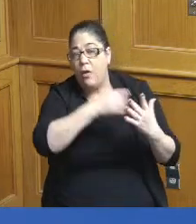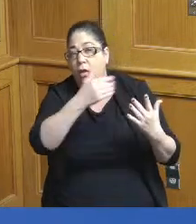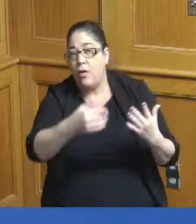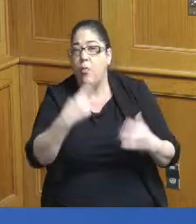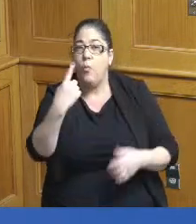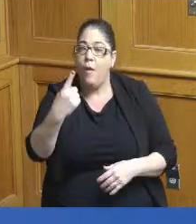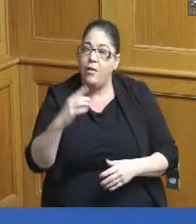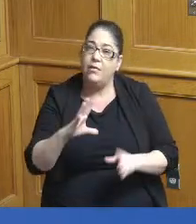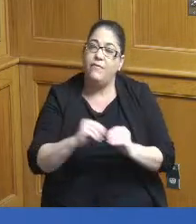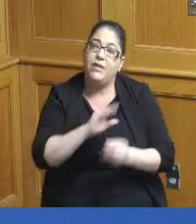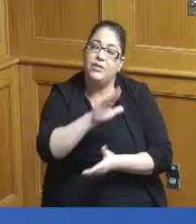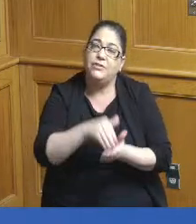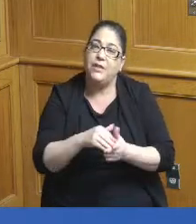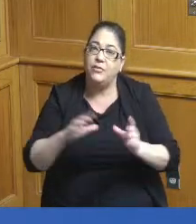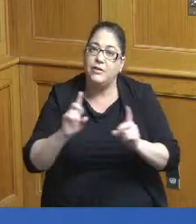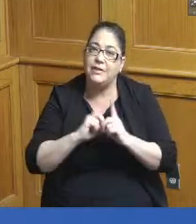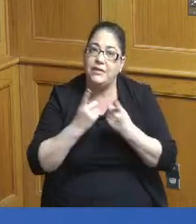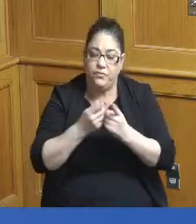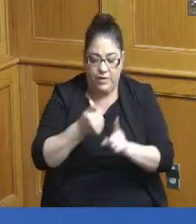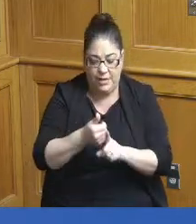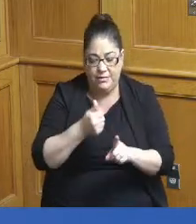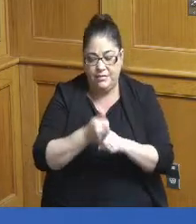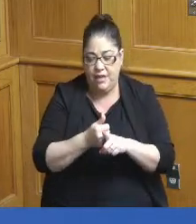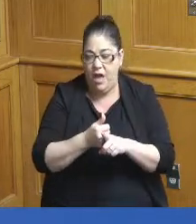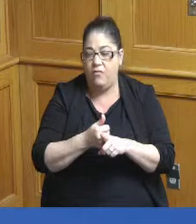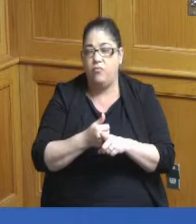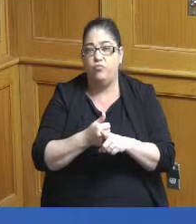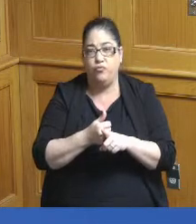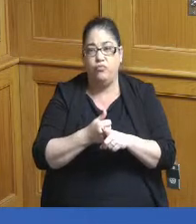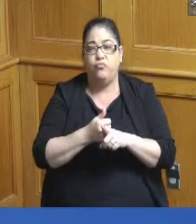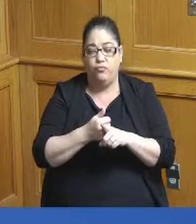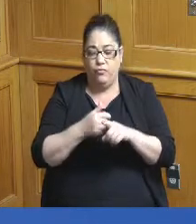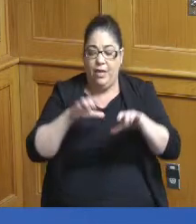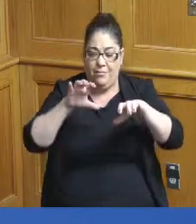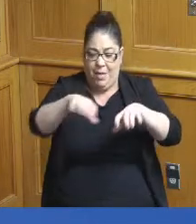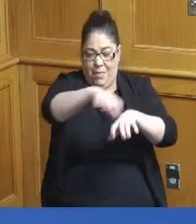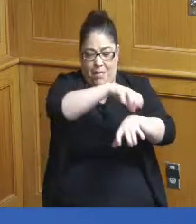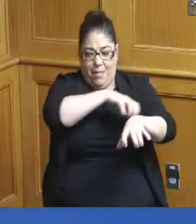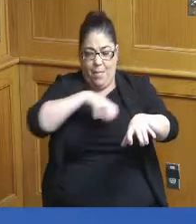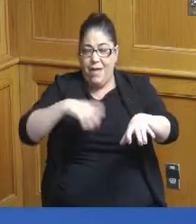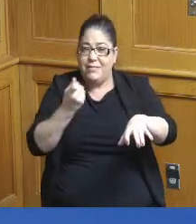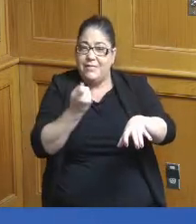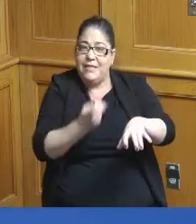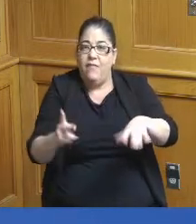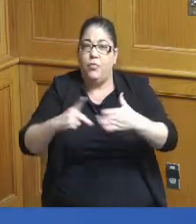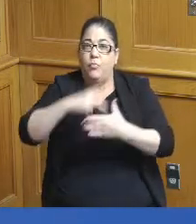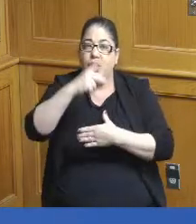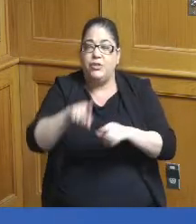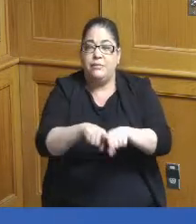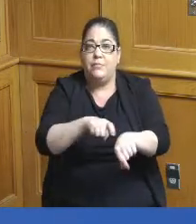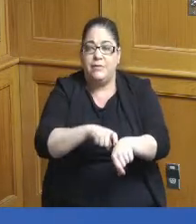convention district is in and of itself several projects combined into one so I thought on this